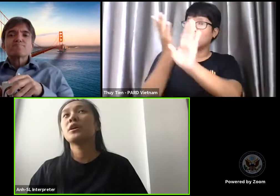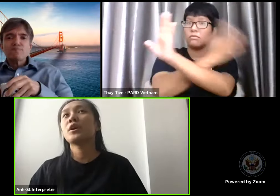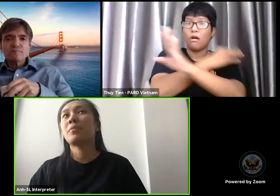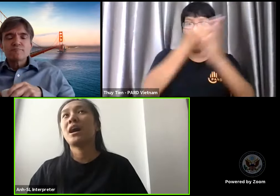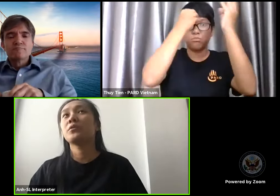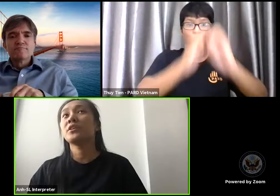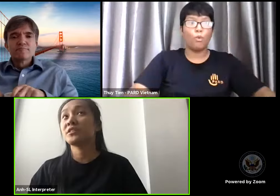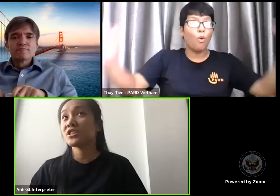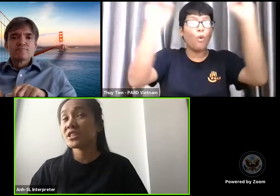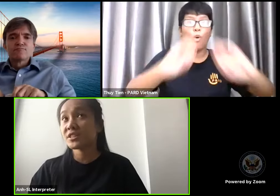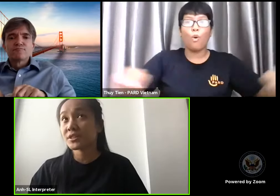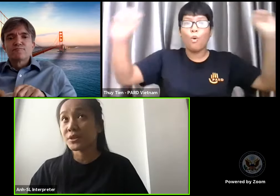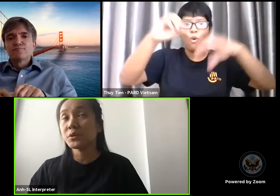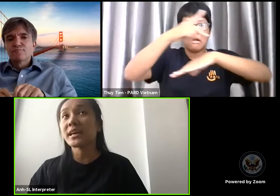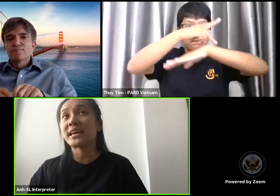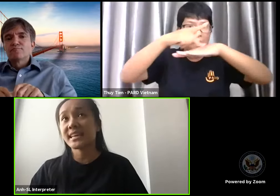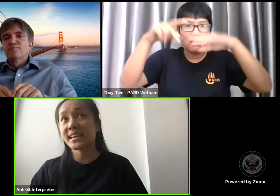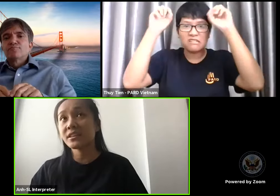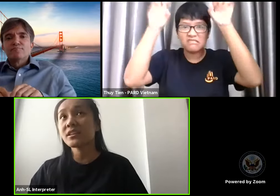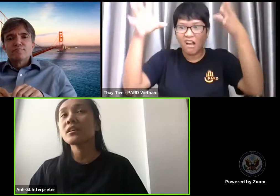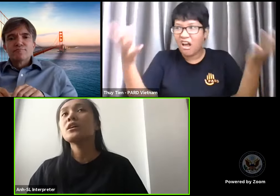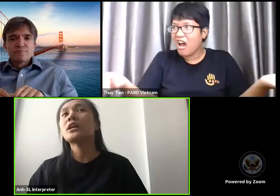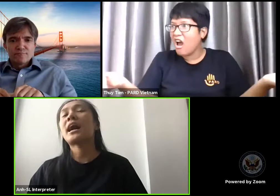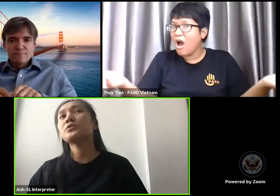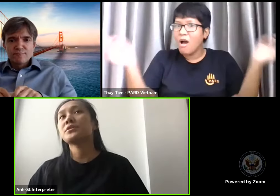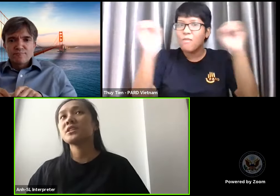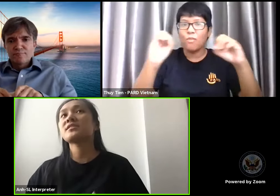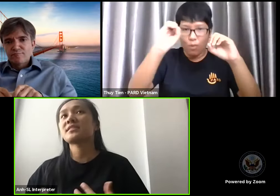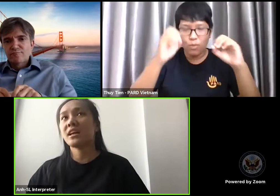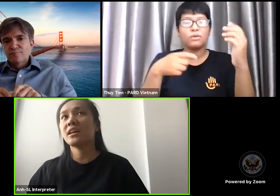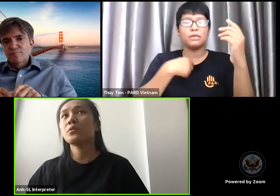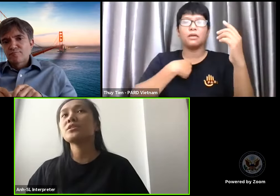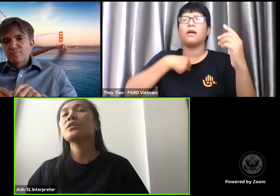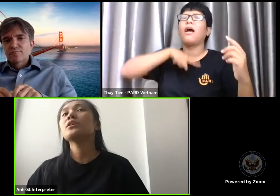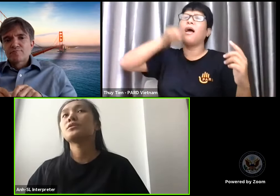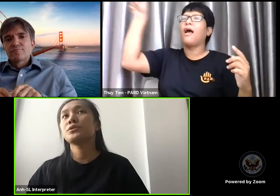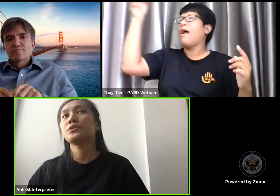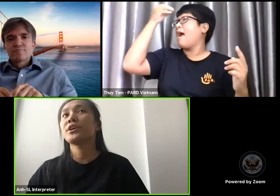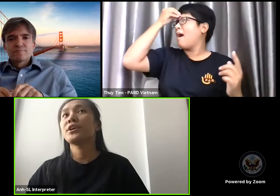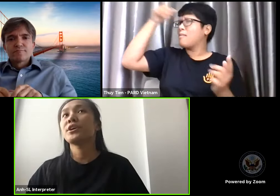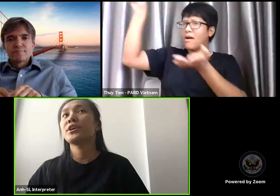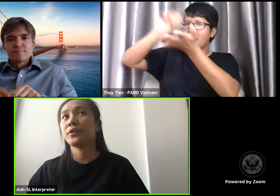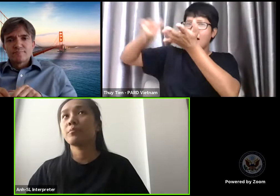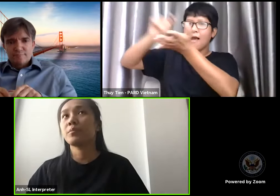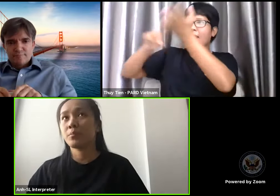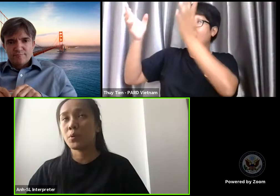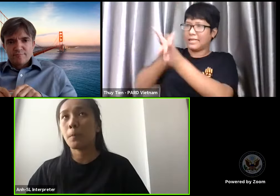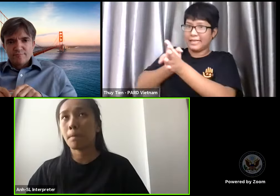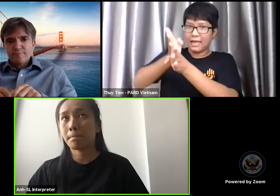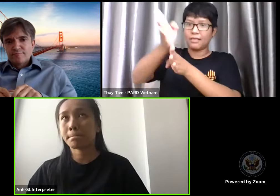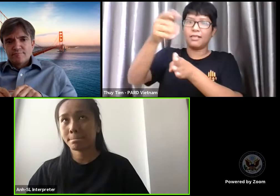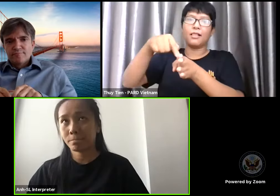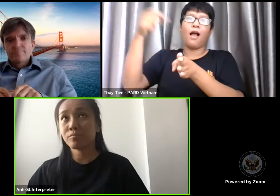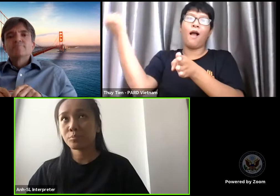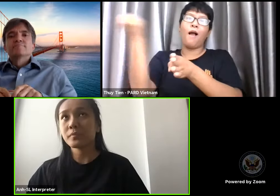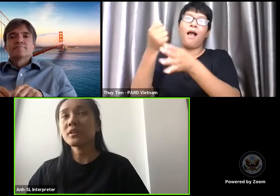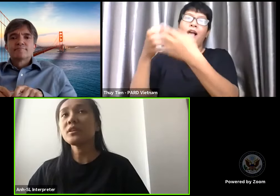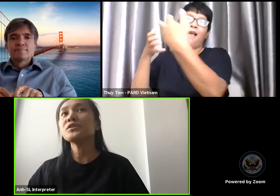learn about the teaching skills and techniques how to teach sign language to hearing people. So